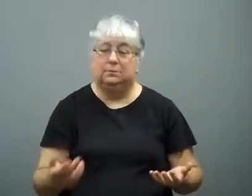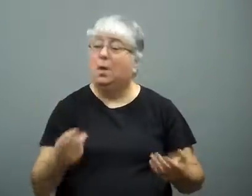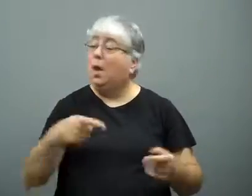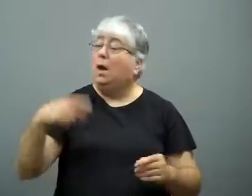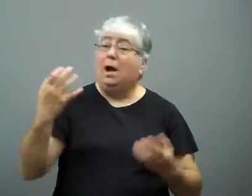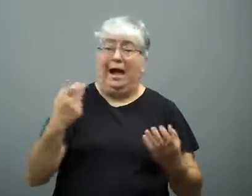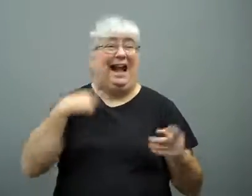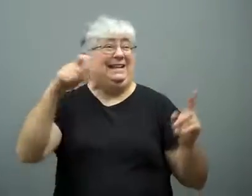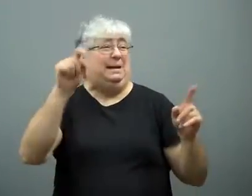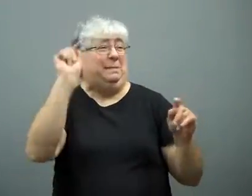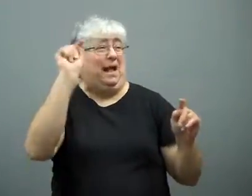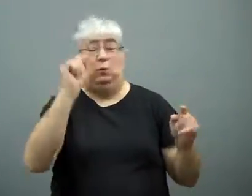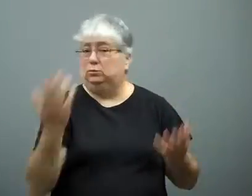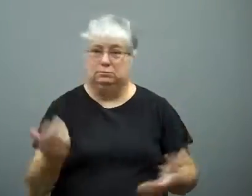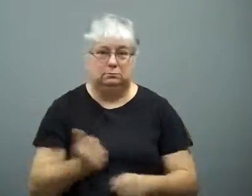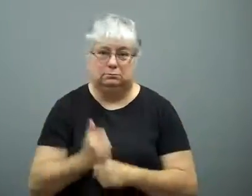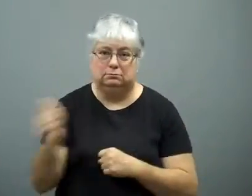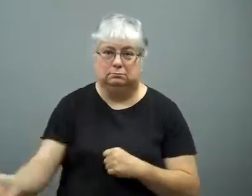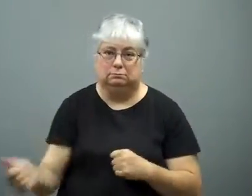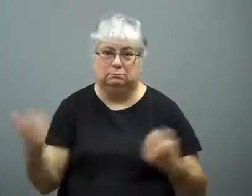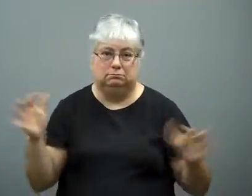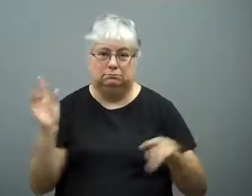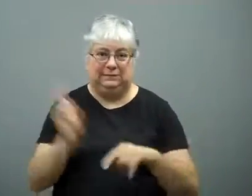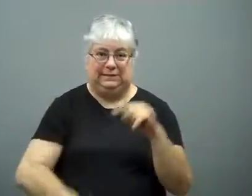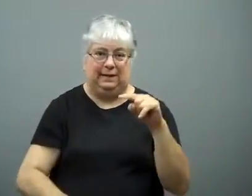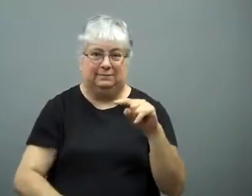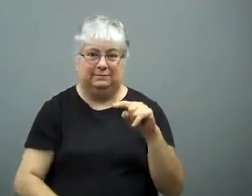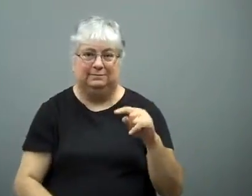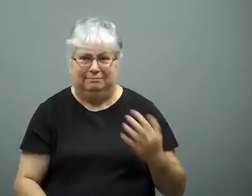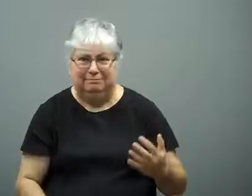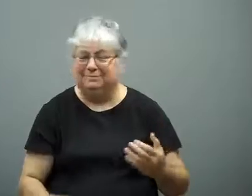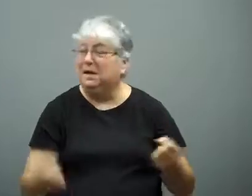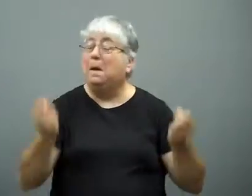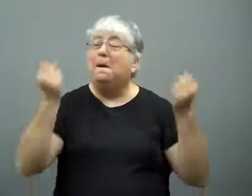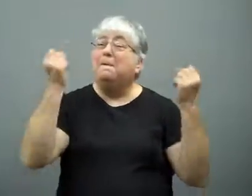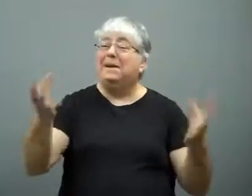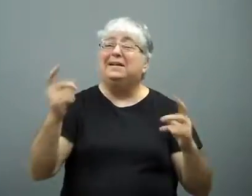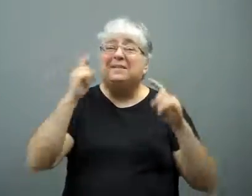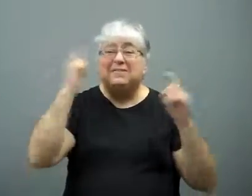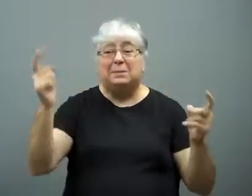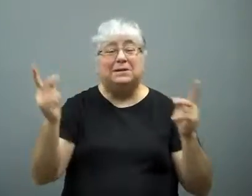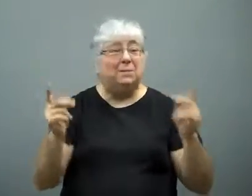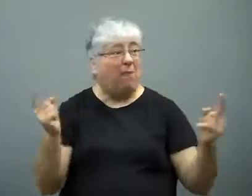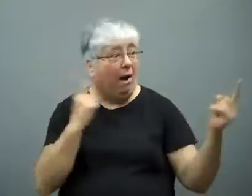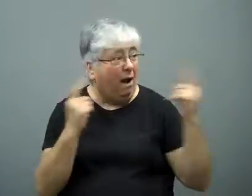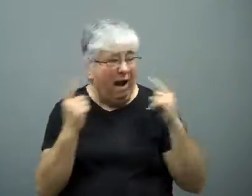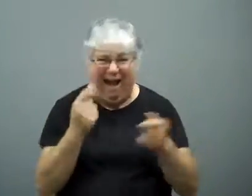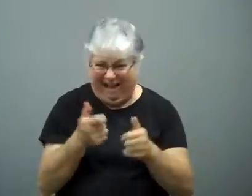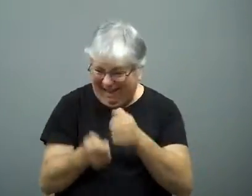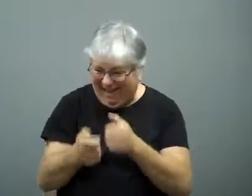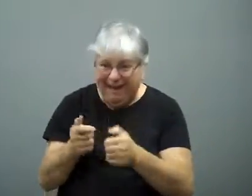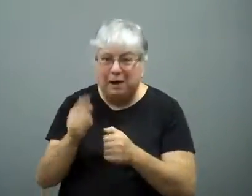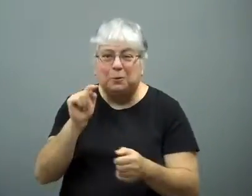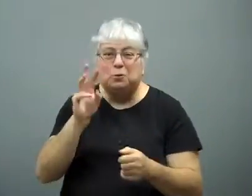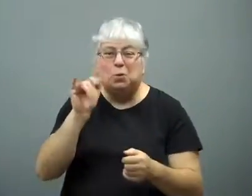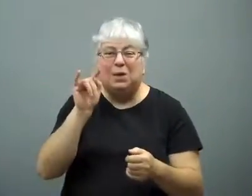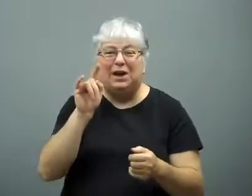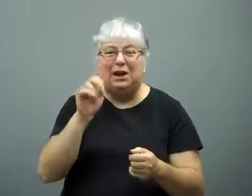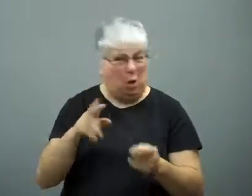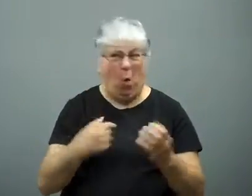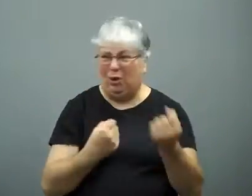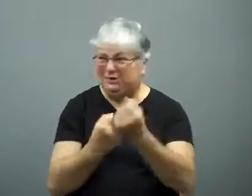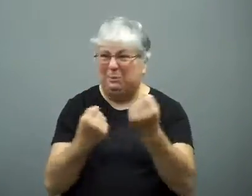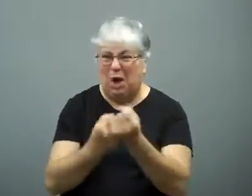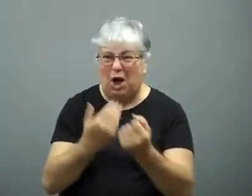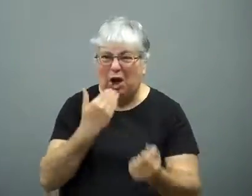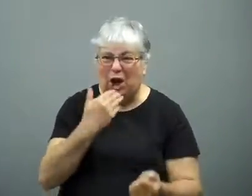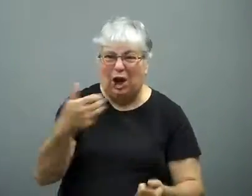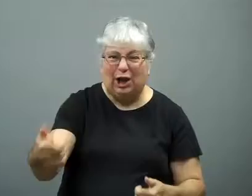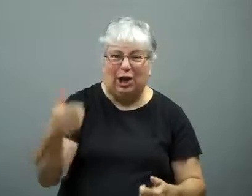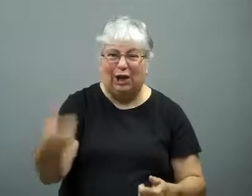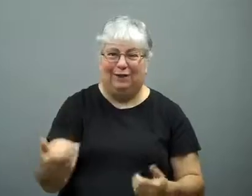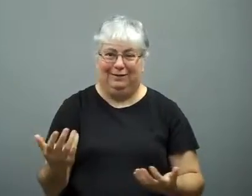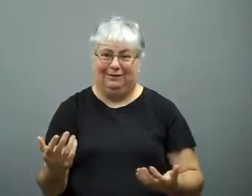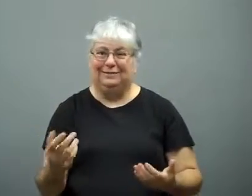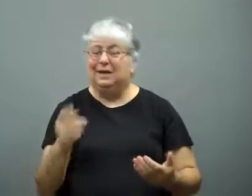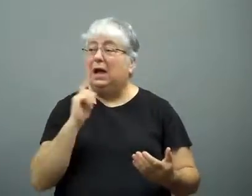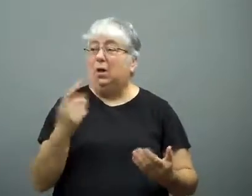She couldn't even take a bathroom break.